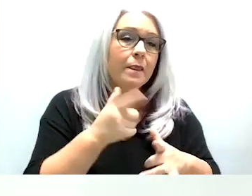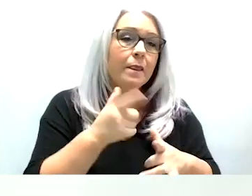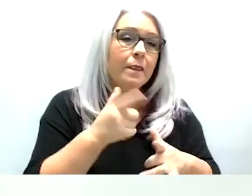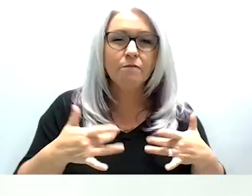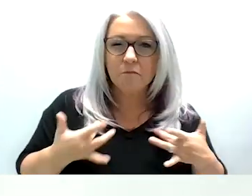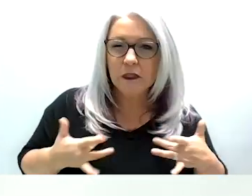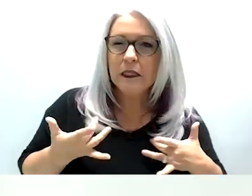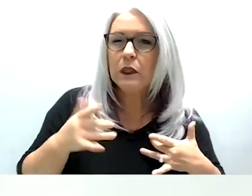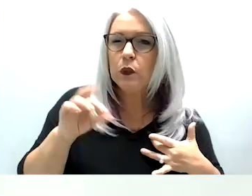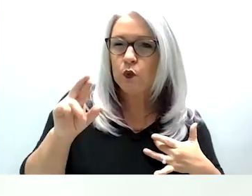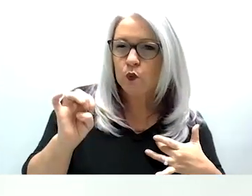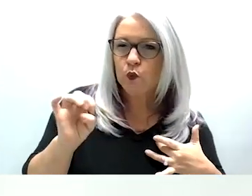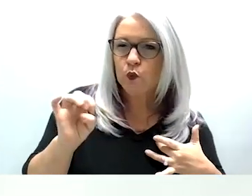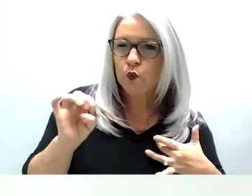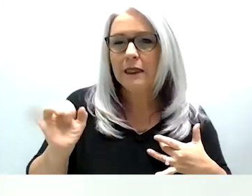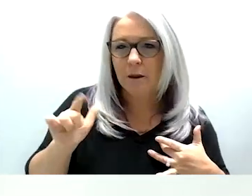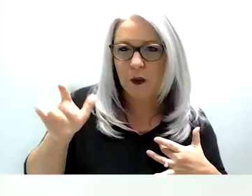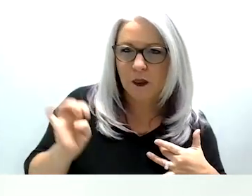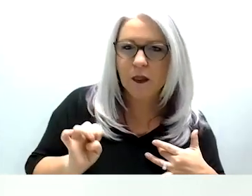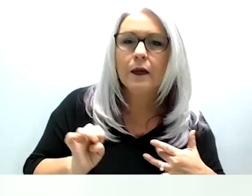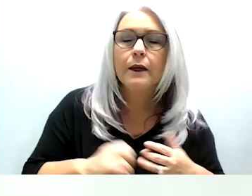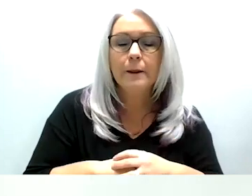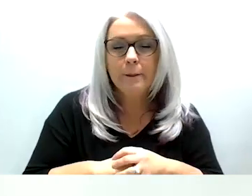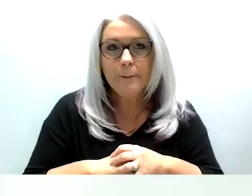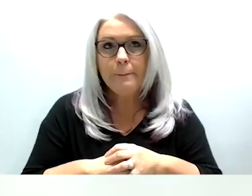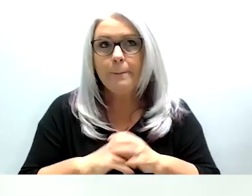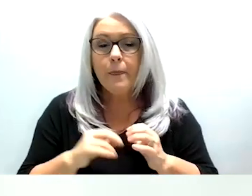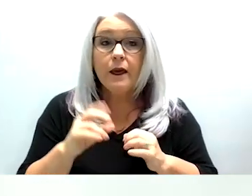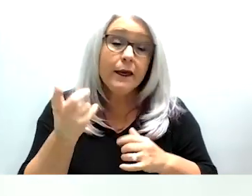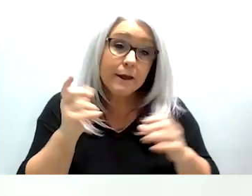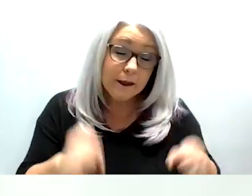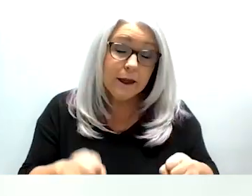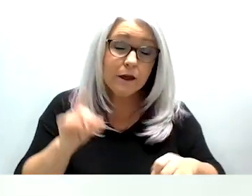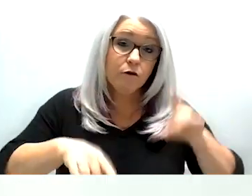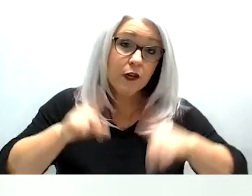And what is reasonable will vary in different situations. And from person to person